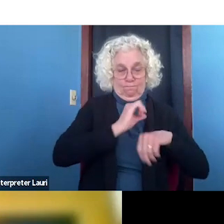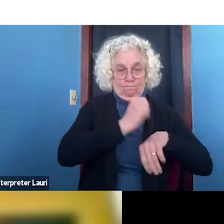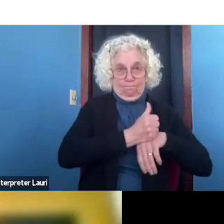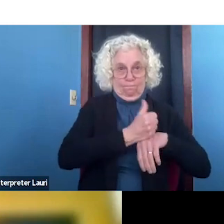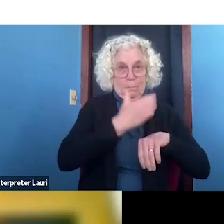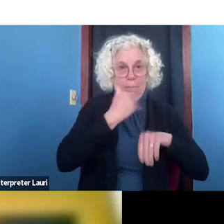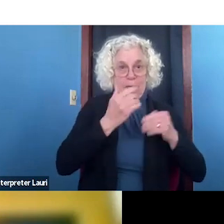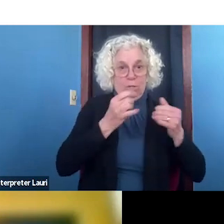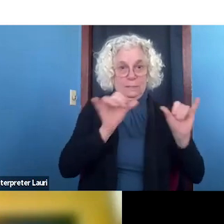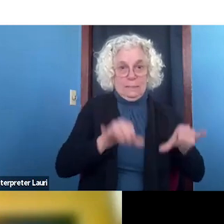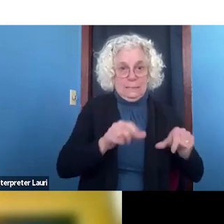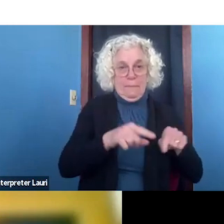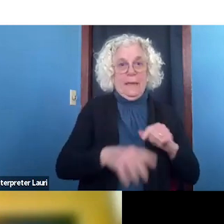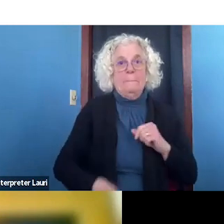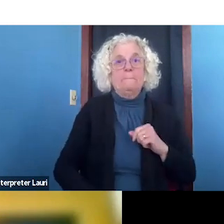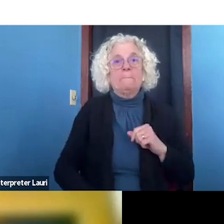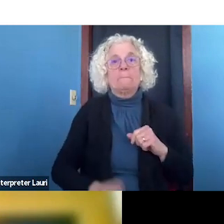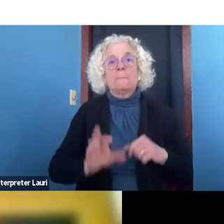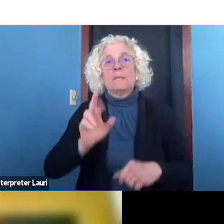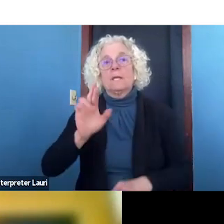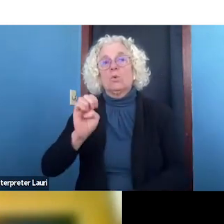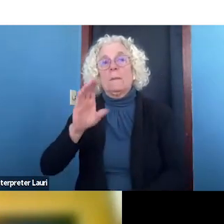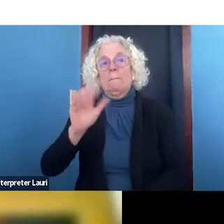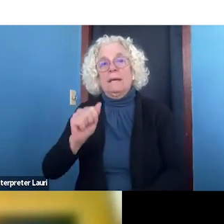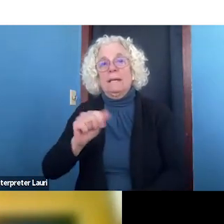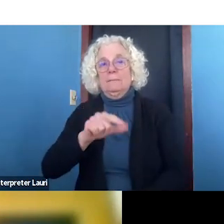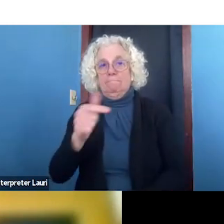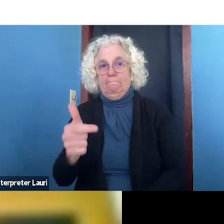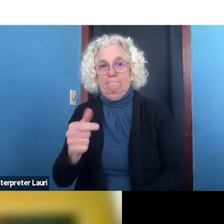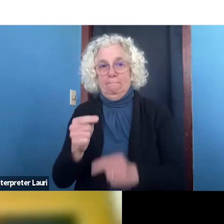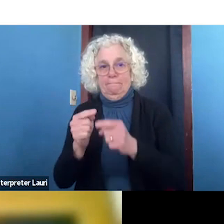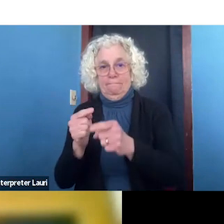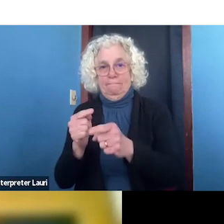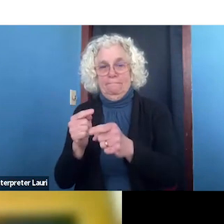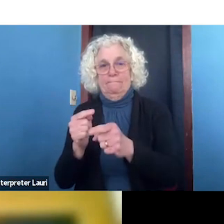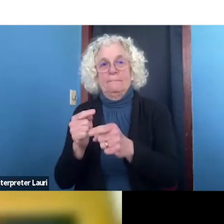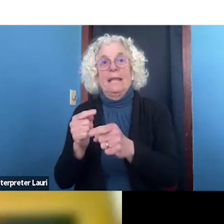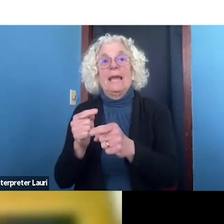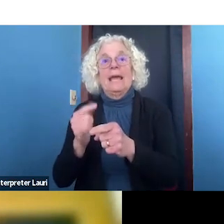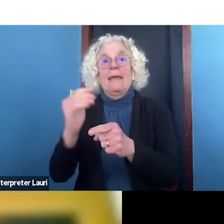I'm going to turn it over to Rebecca now. And then following Rebecca,